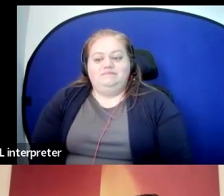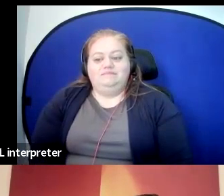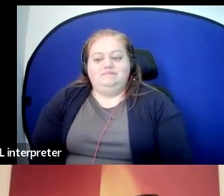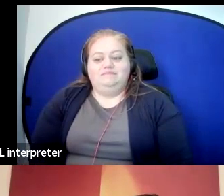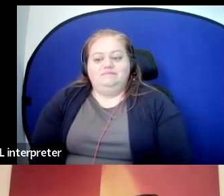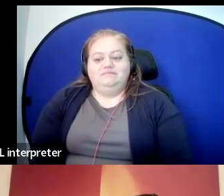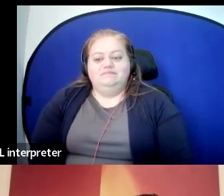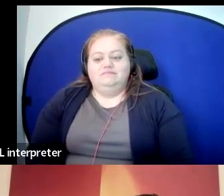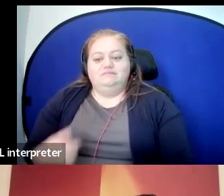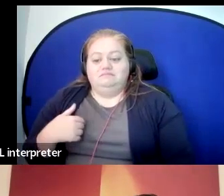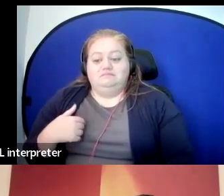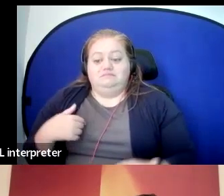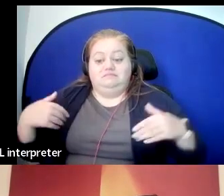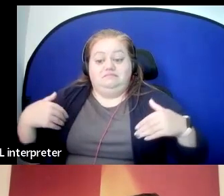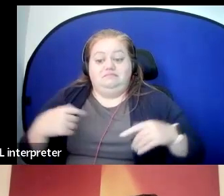No, but we are open to looking into it.